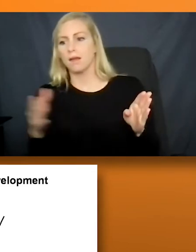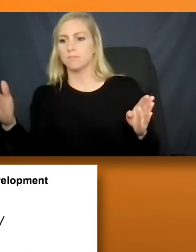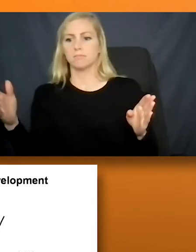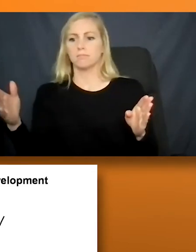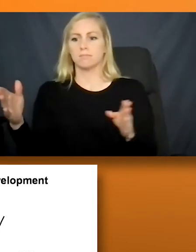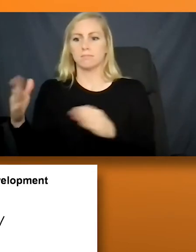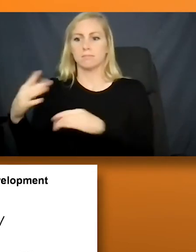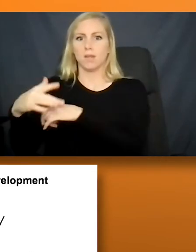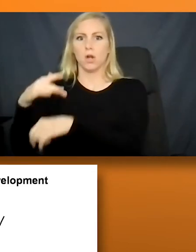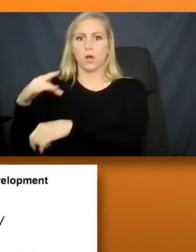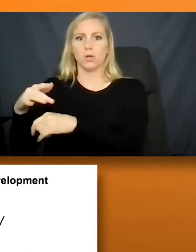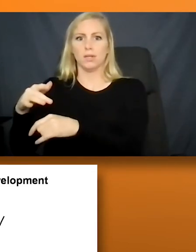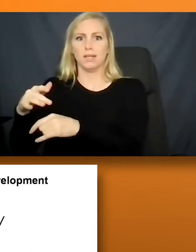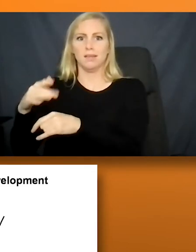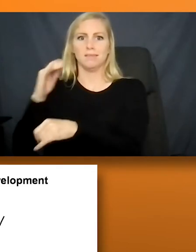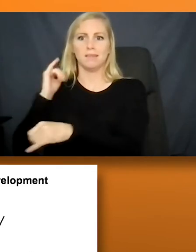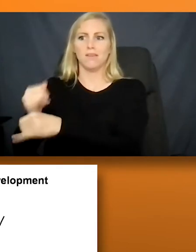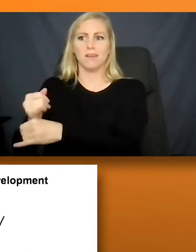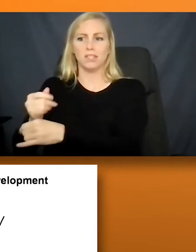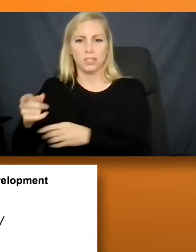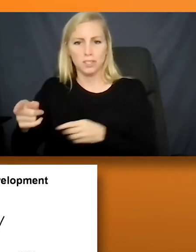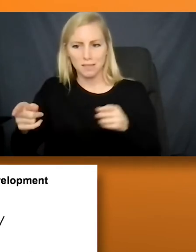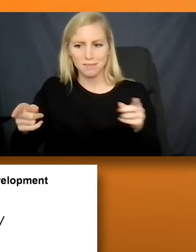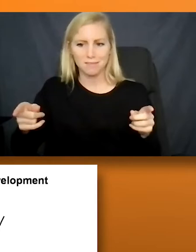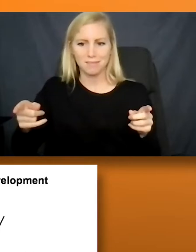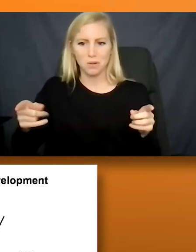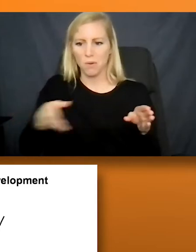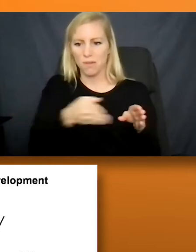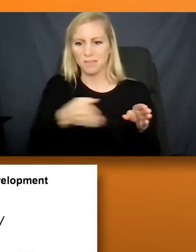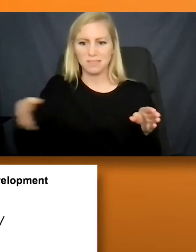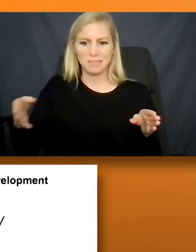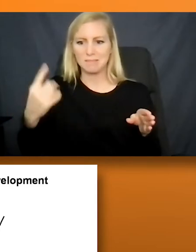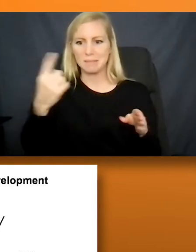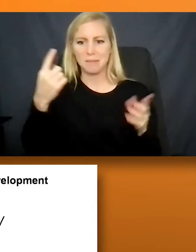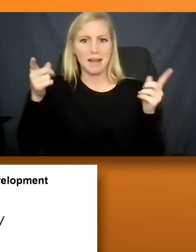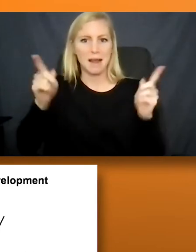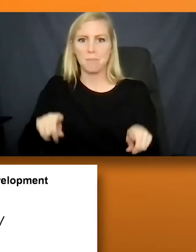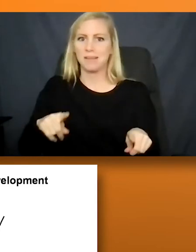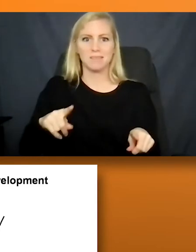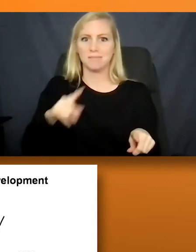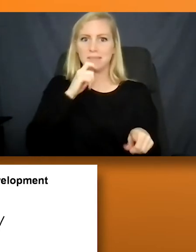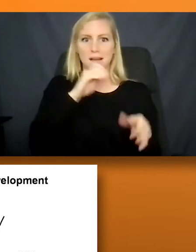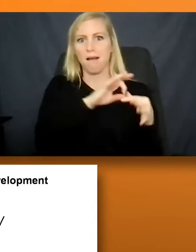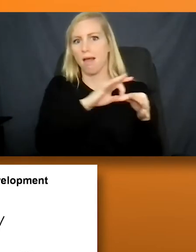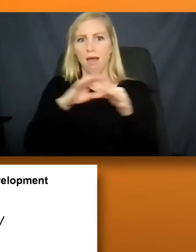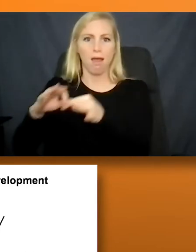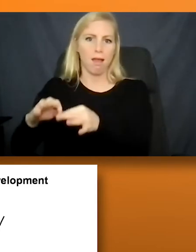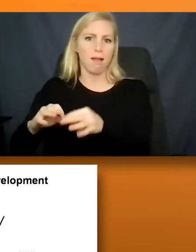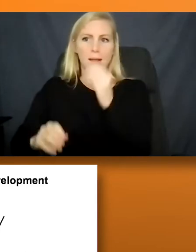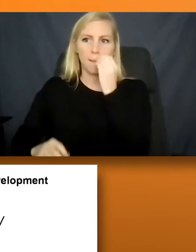show up with half the vocabulary of a child, a different--a child with typical hearing.